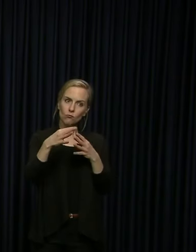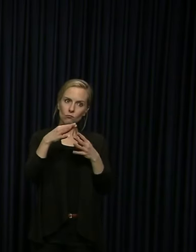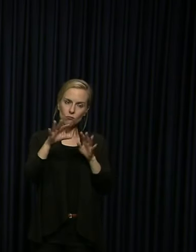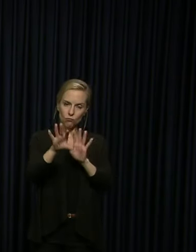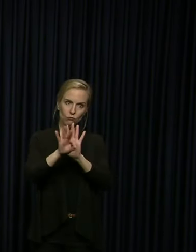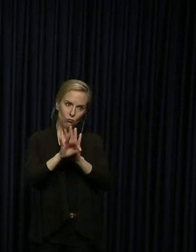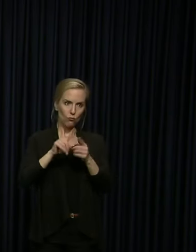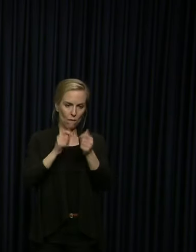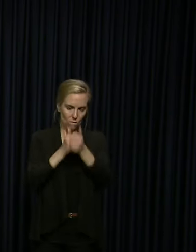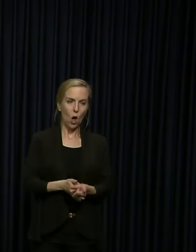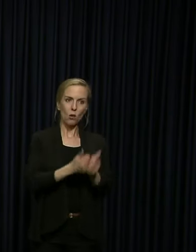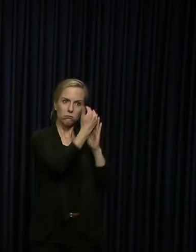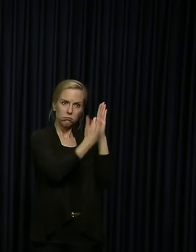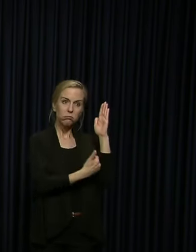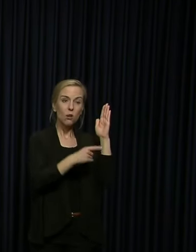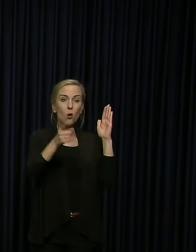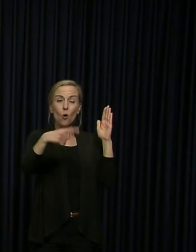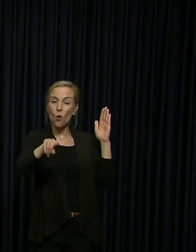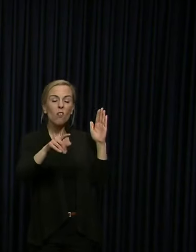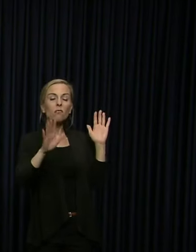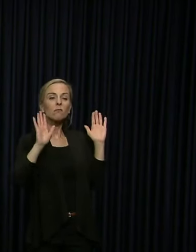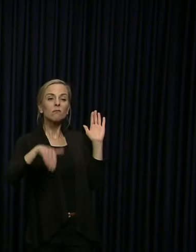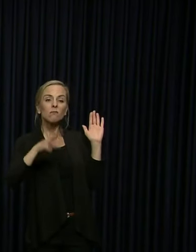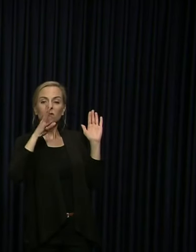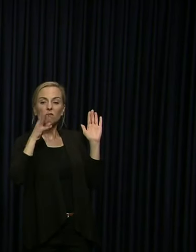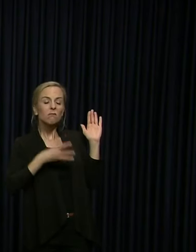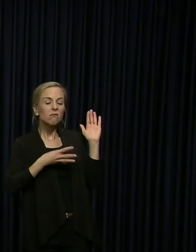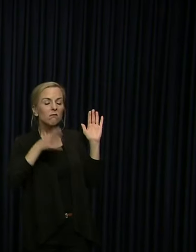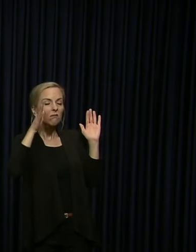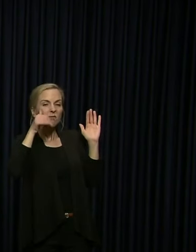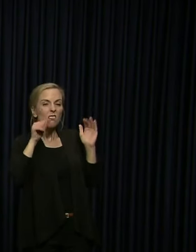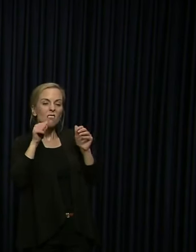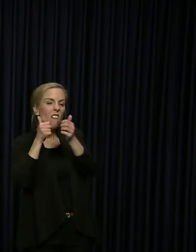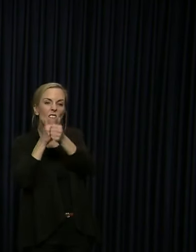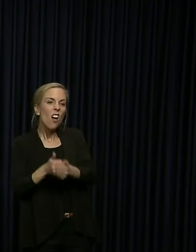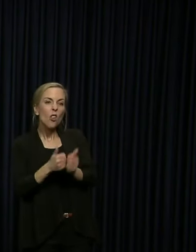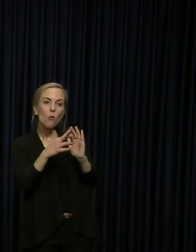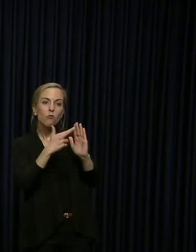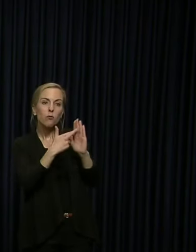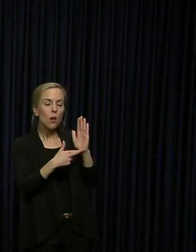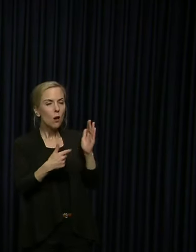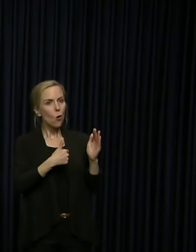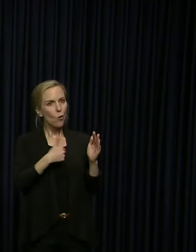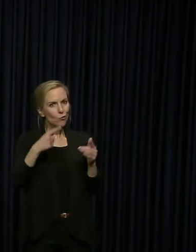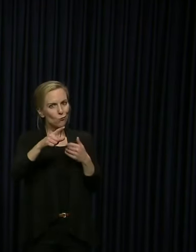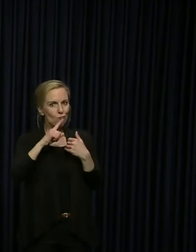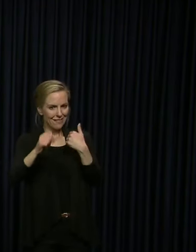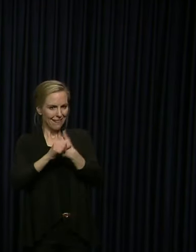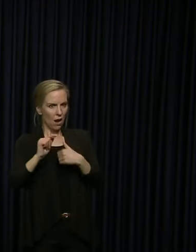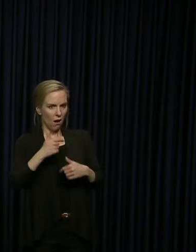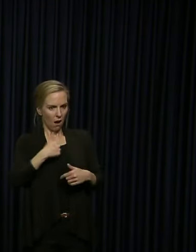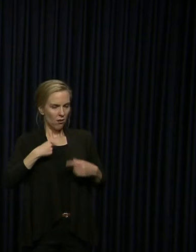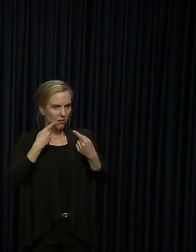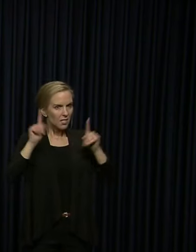READ THE GUIDANCE BOTH WHAT WE HAVE POSTED OF OUR GUIDANCE AND THE CD, THERE'S A LOT OF QUALIFICATIONS FOR HOW TO USE